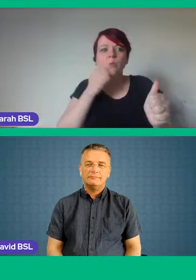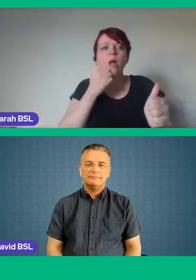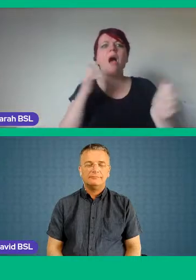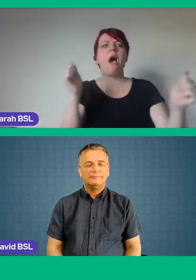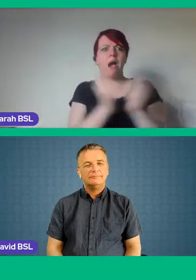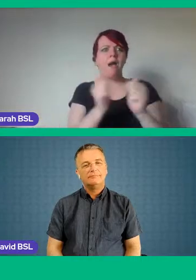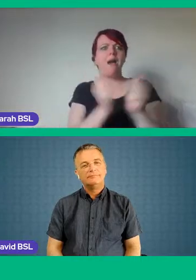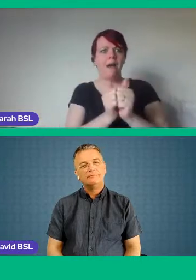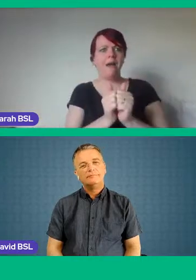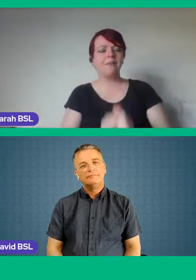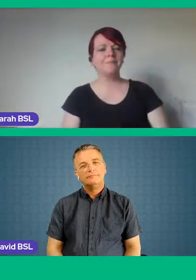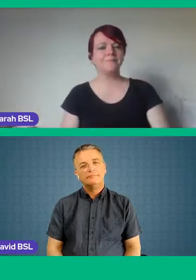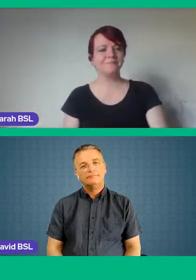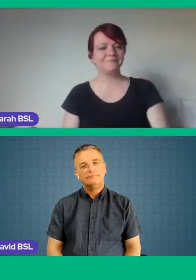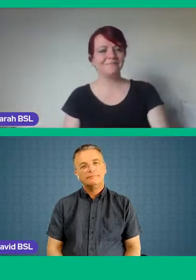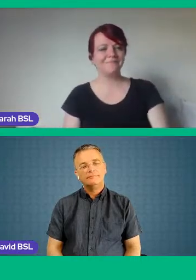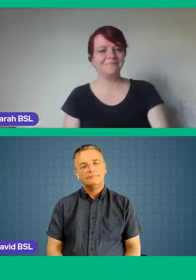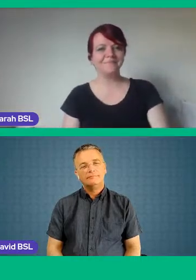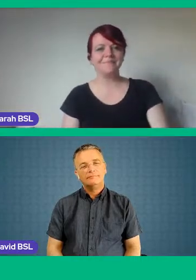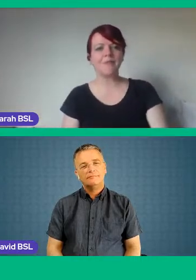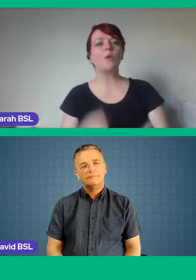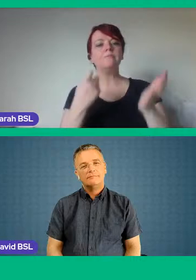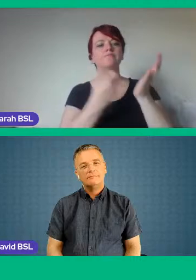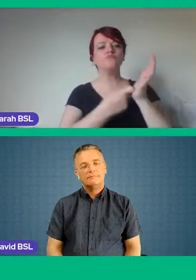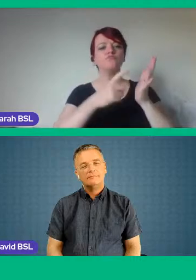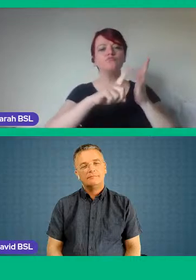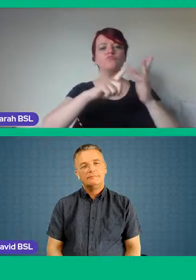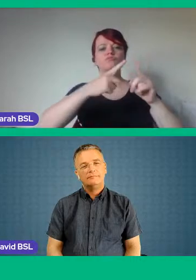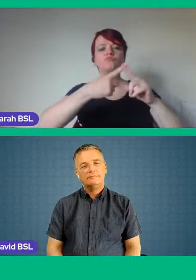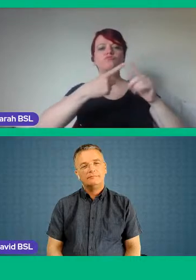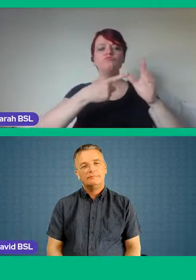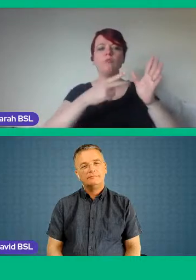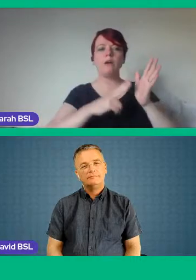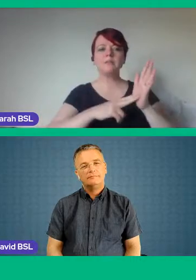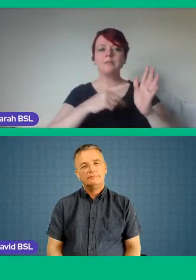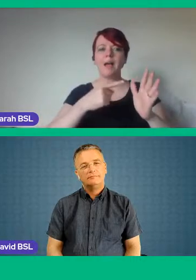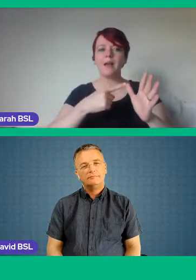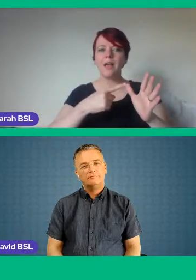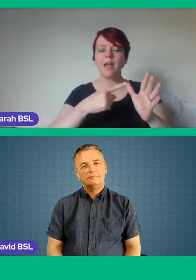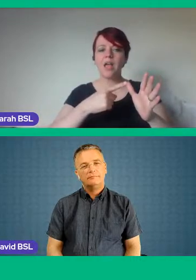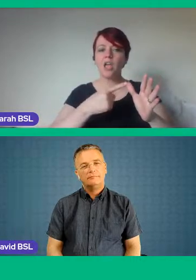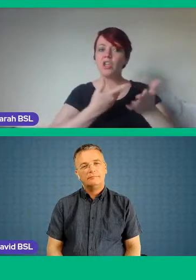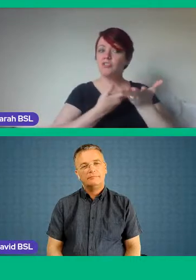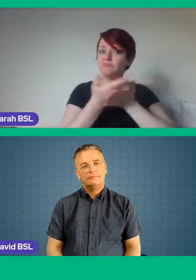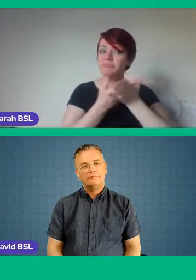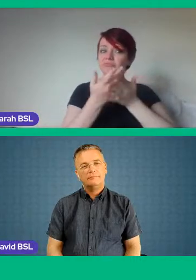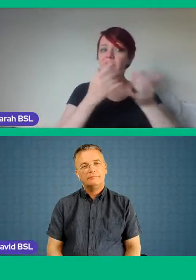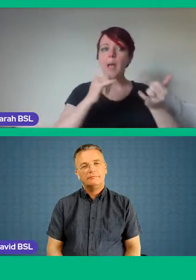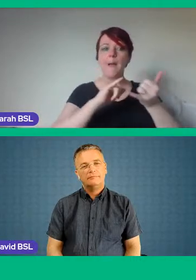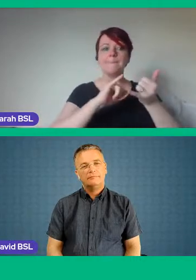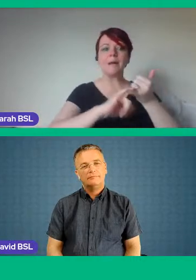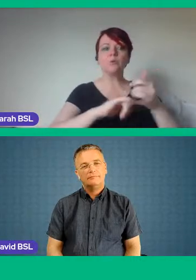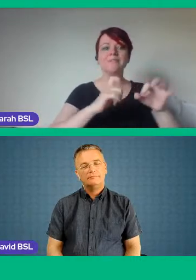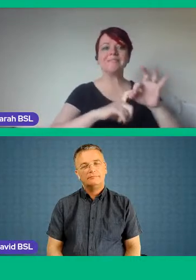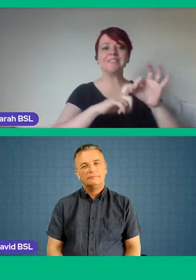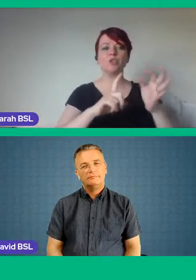Roxana, I want to come to you next, and you have already talked about your collaboration with Squid Soup